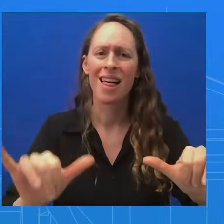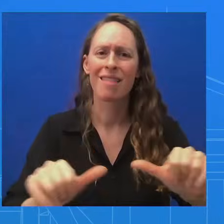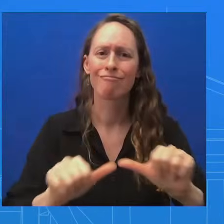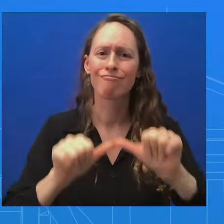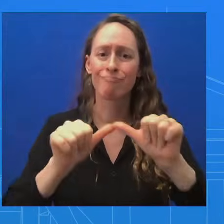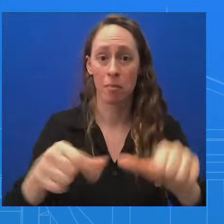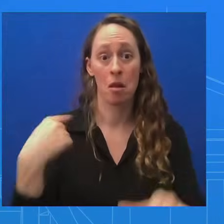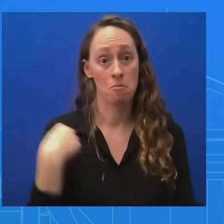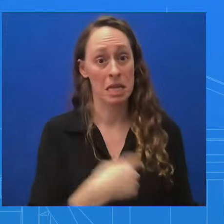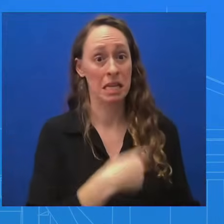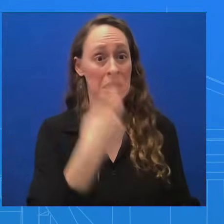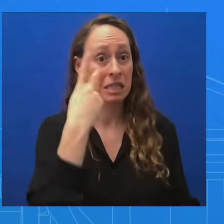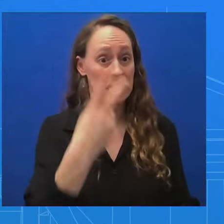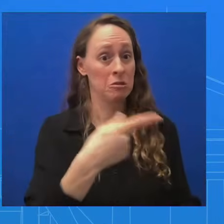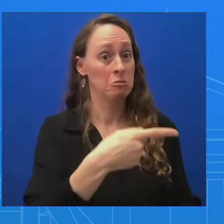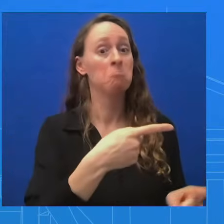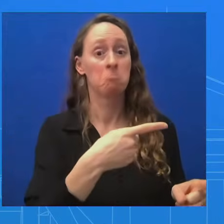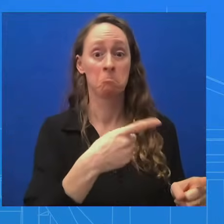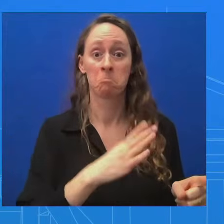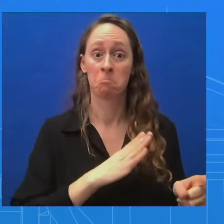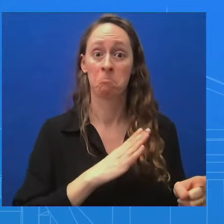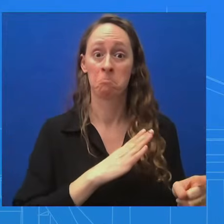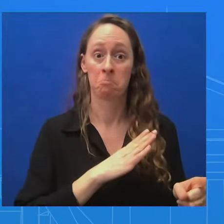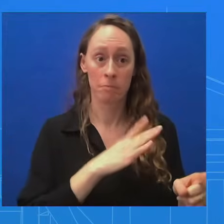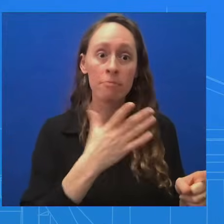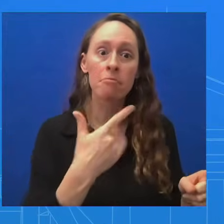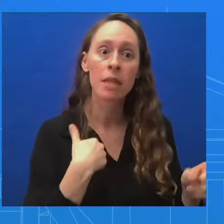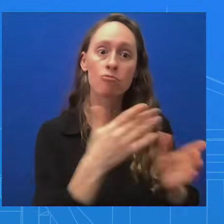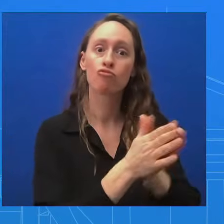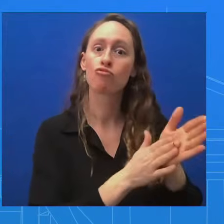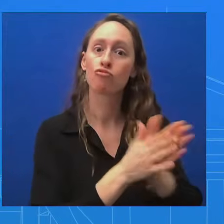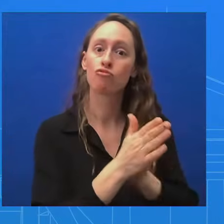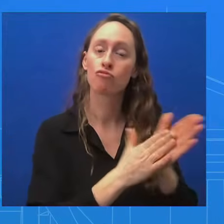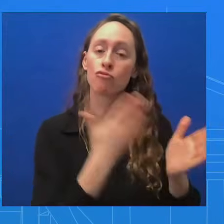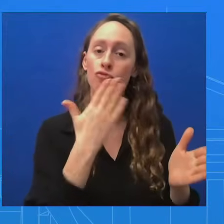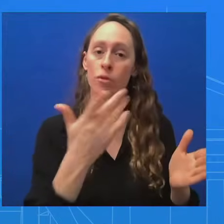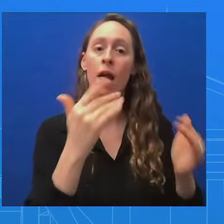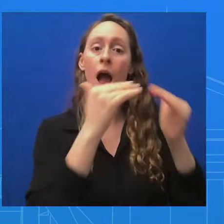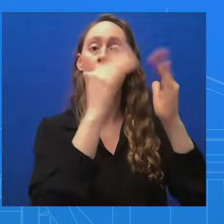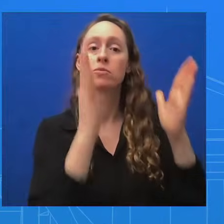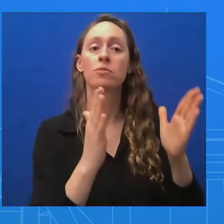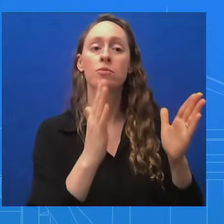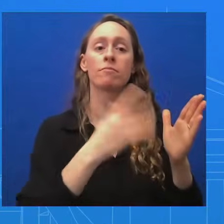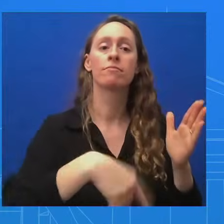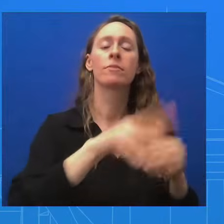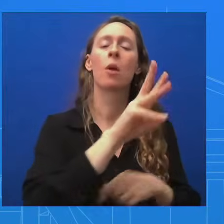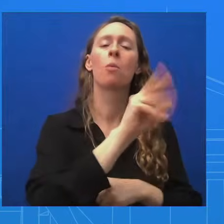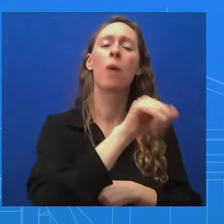House Ways and Means Committee advanced a bipartisan tax bill that will increase that -- right? -- that will increase it.